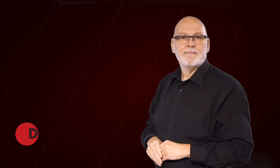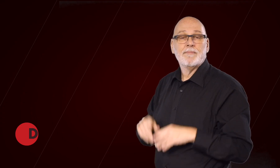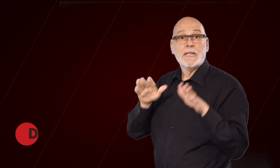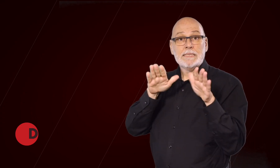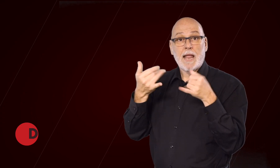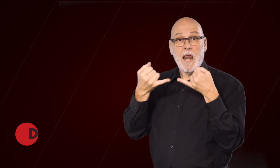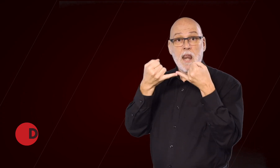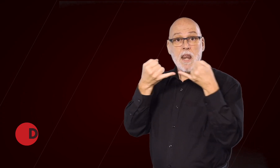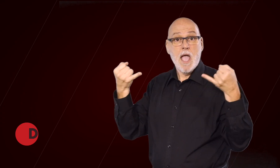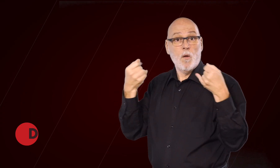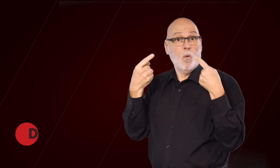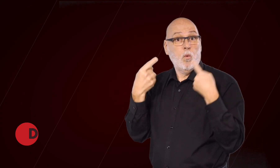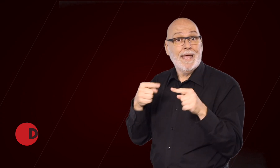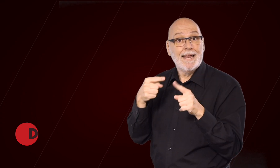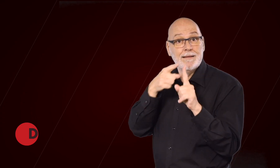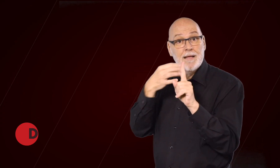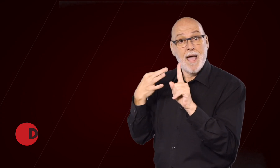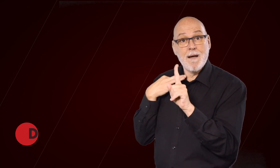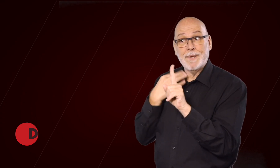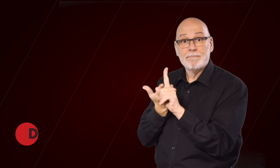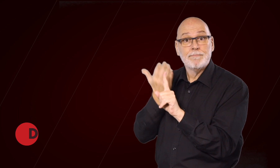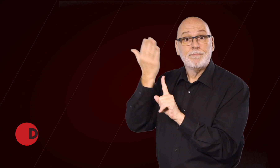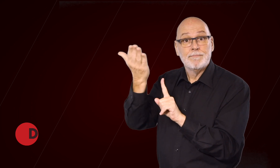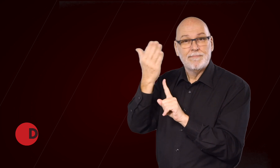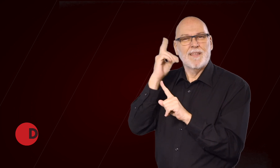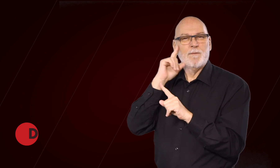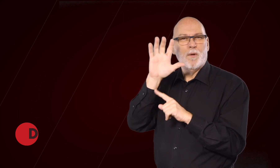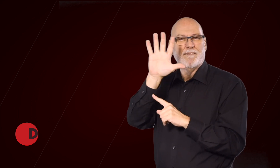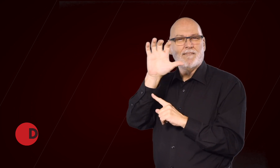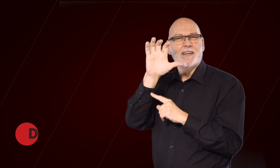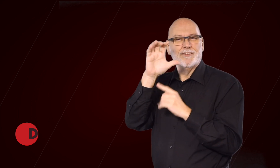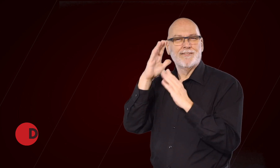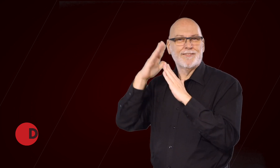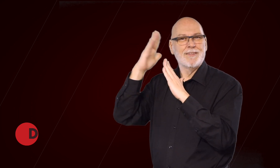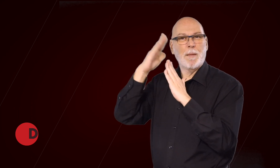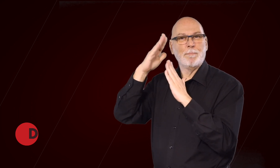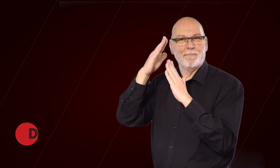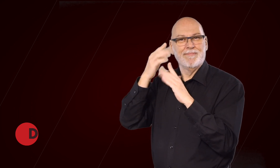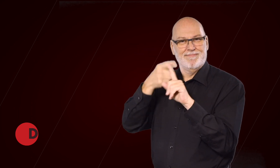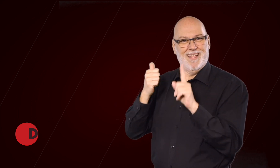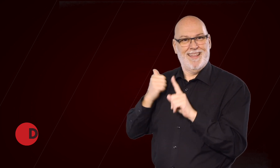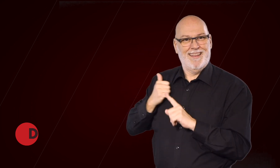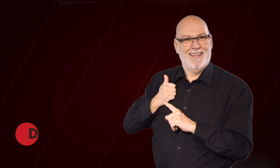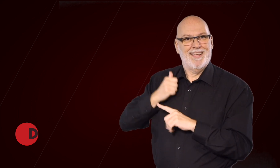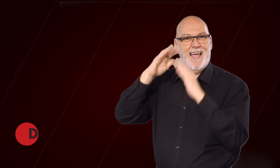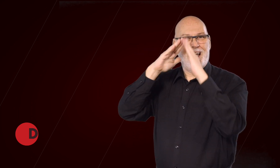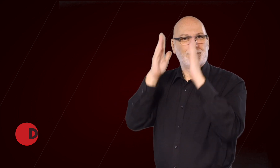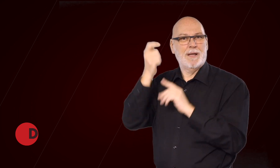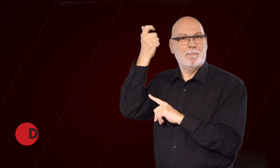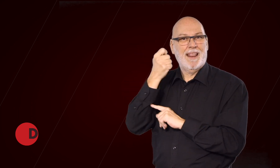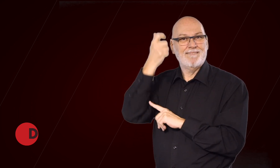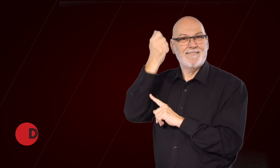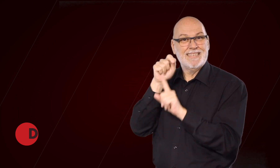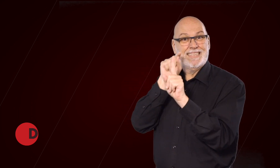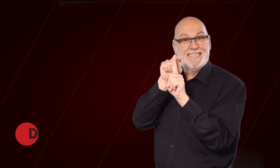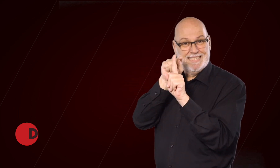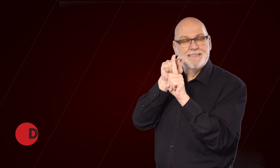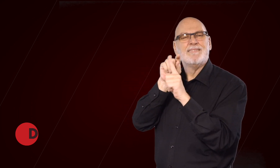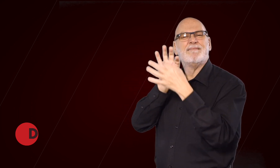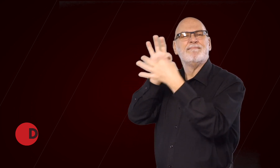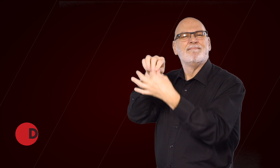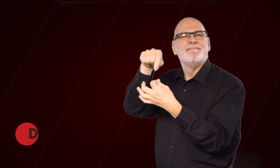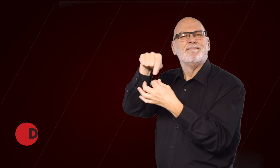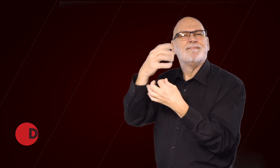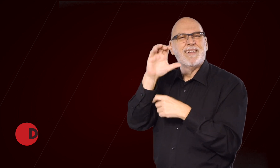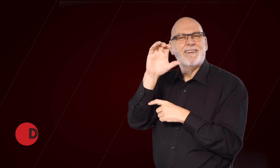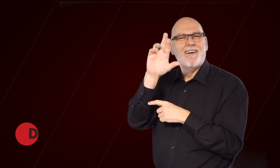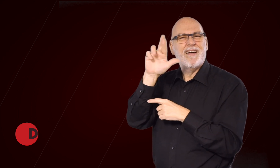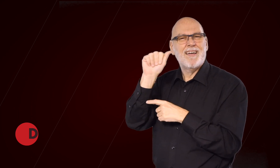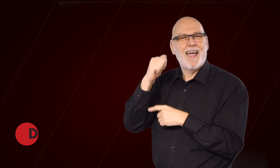[ANSELMO]: The deadline to apply for this $500 top-up from the